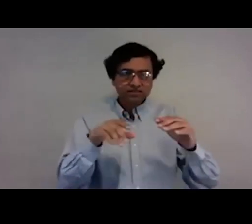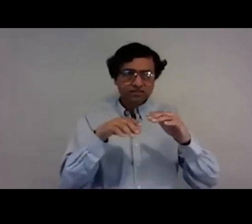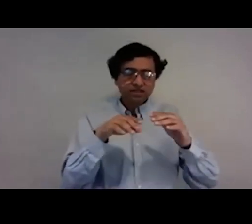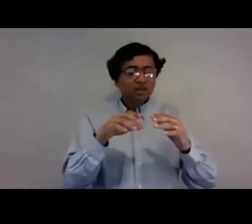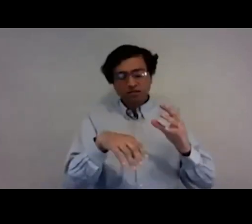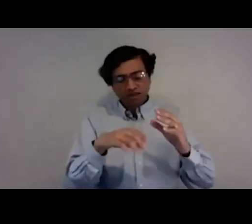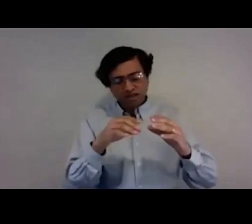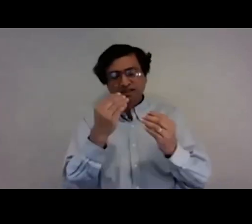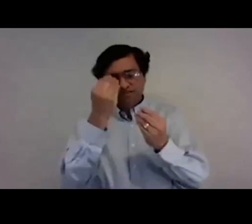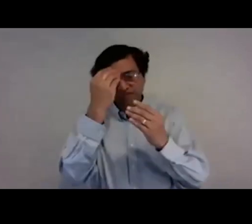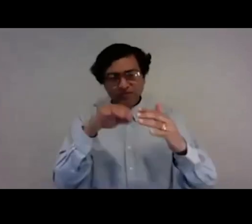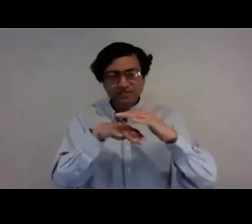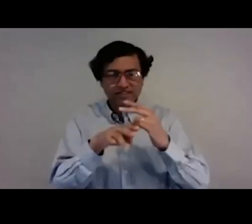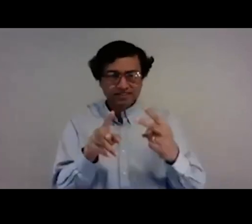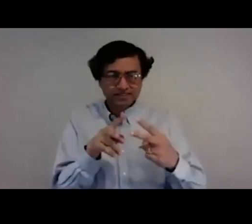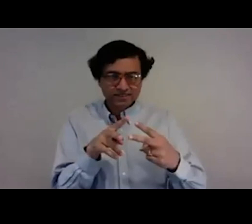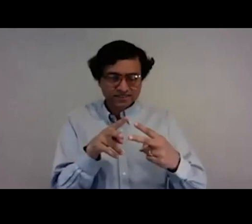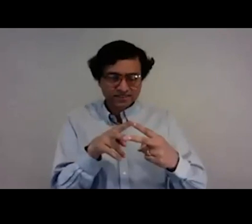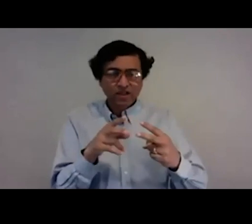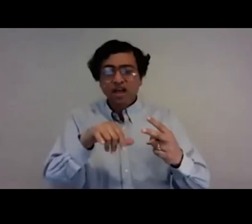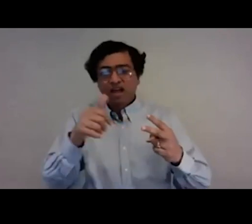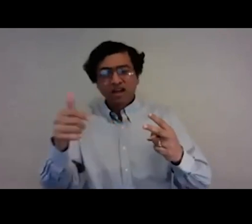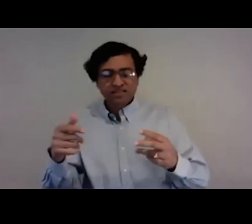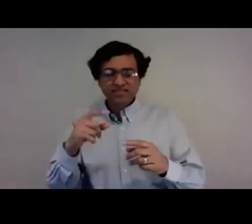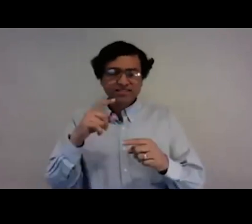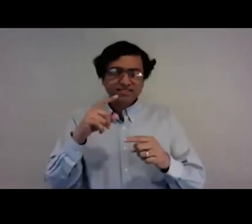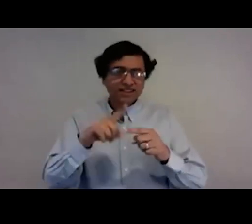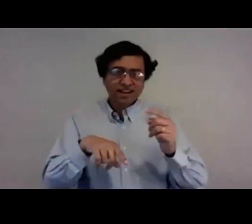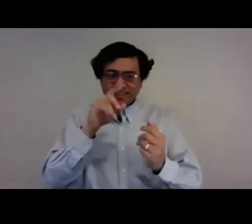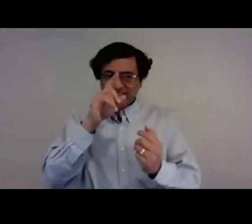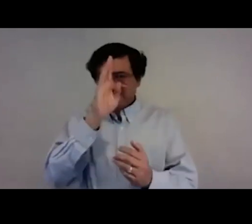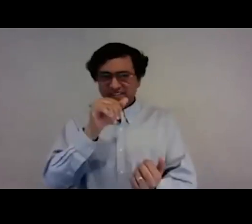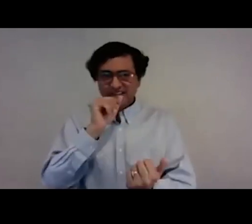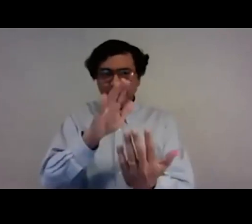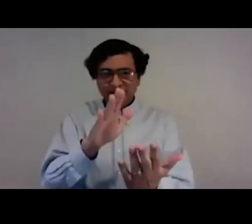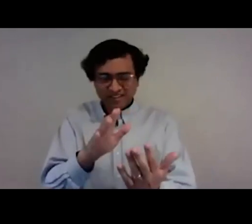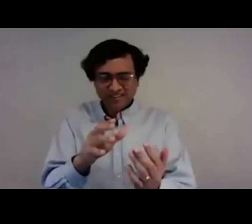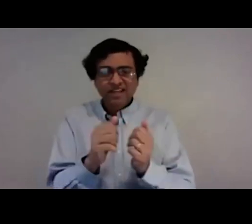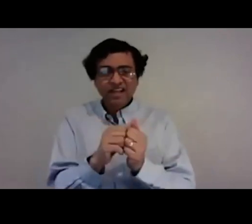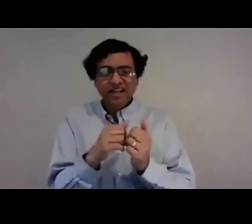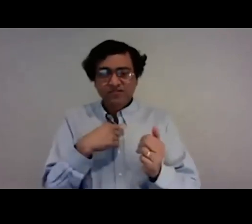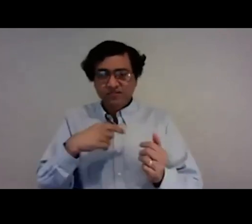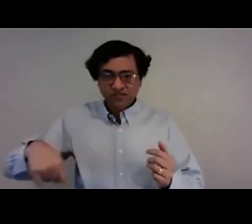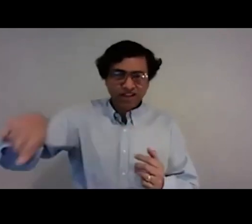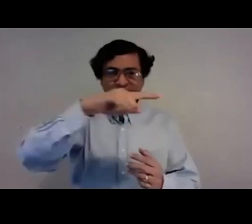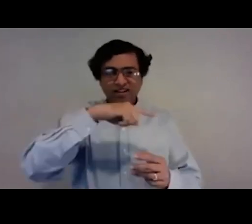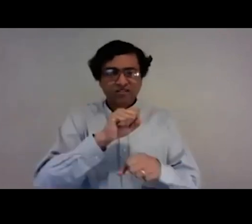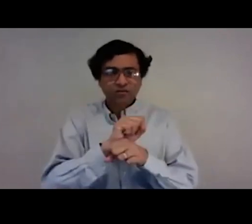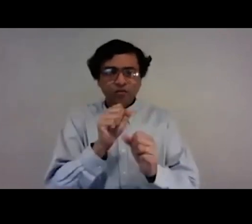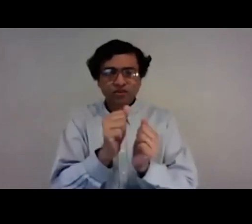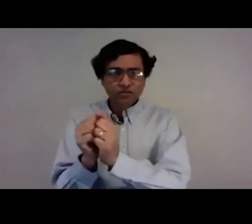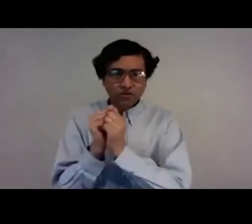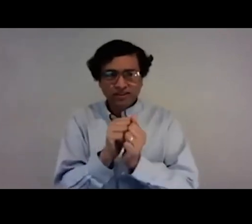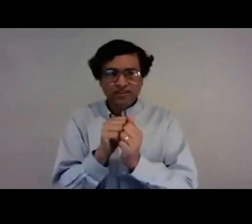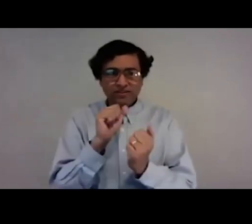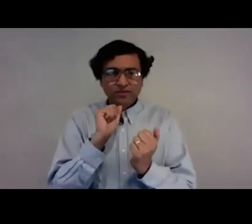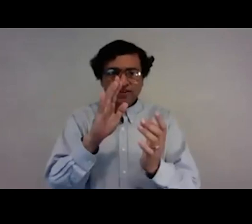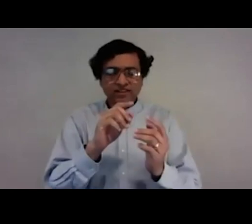access and information access. Those are the topics for today. We don't have quite enough time to go through all of the factors that affect